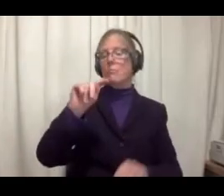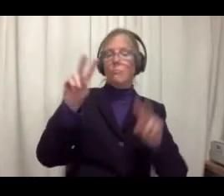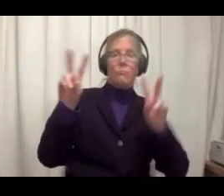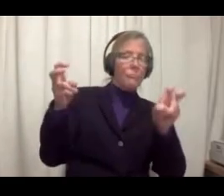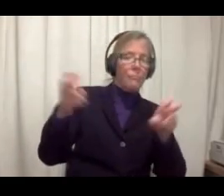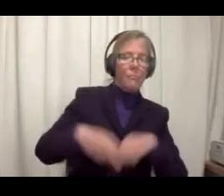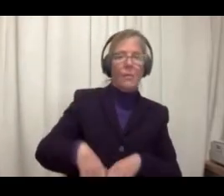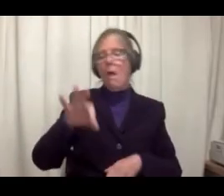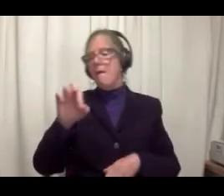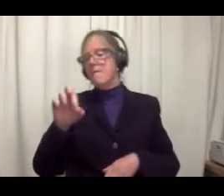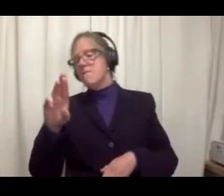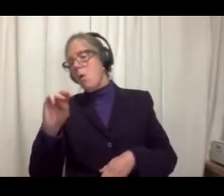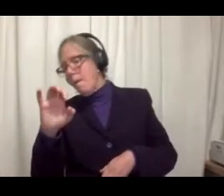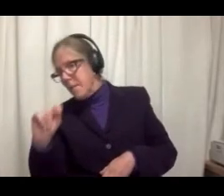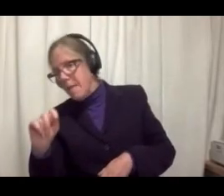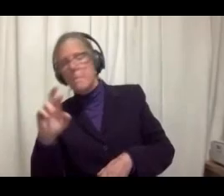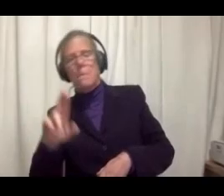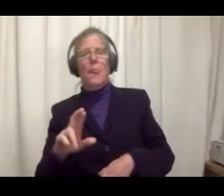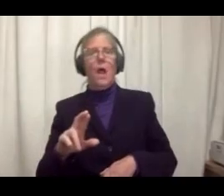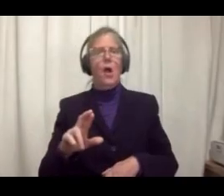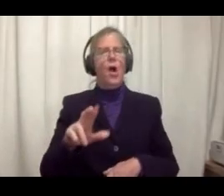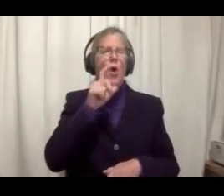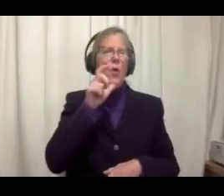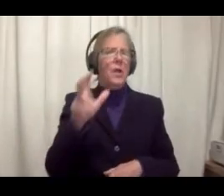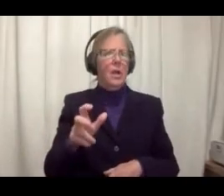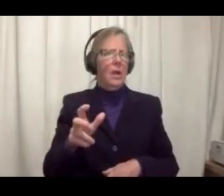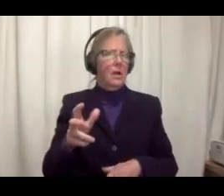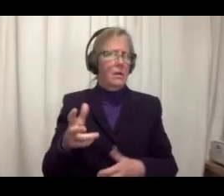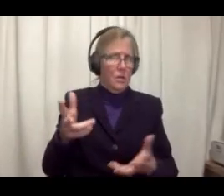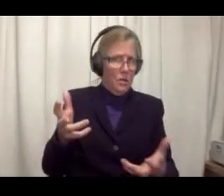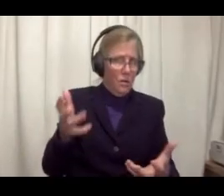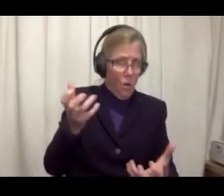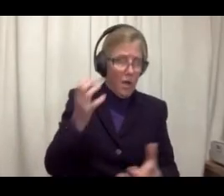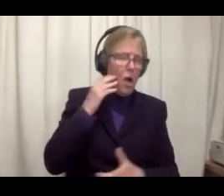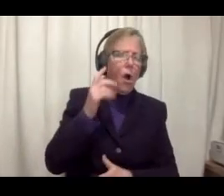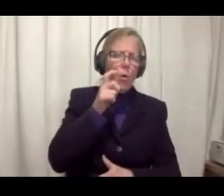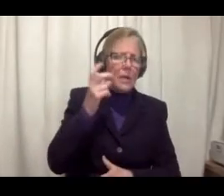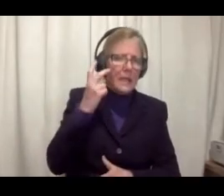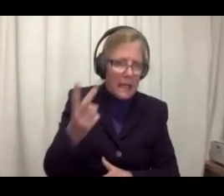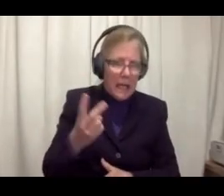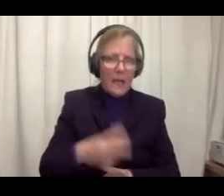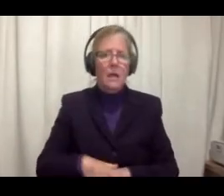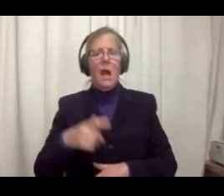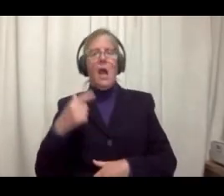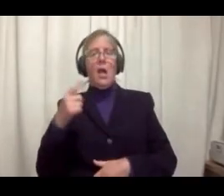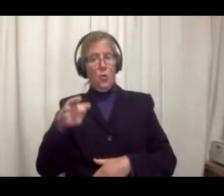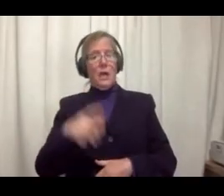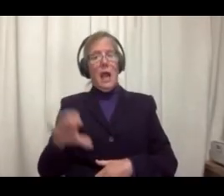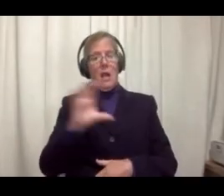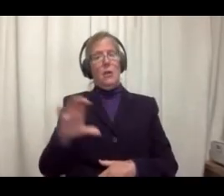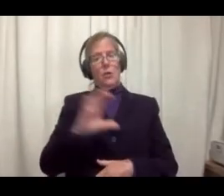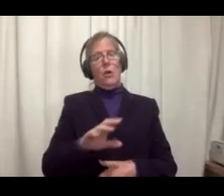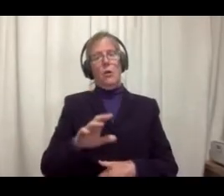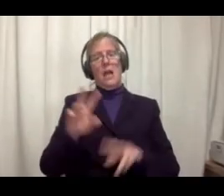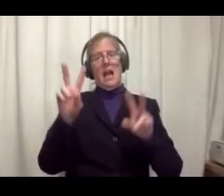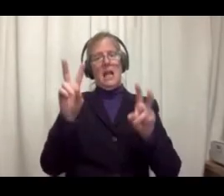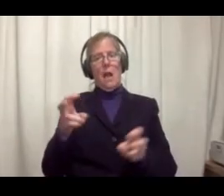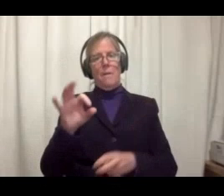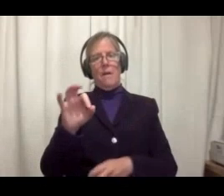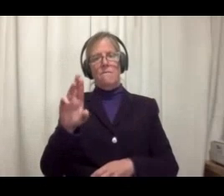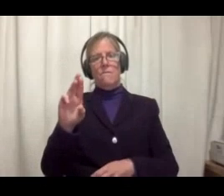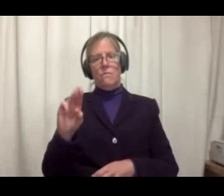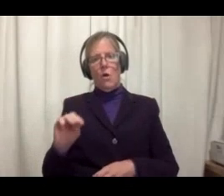also created curated lists to save you time by grouping top resources around common themes, like